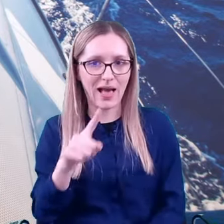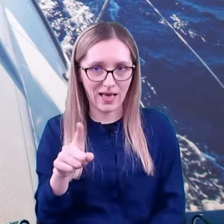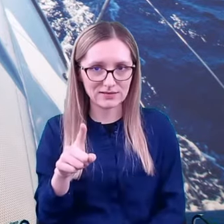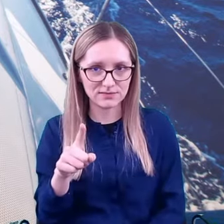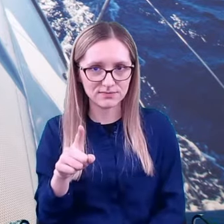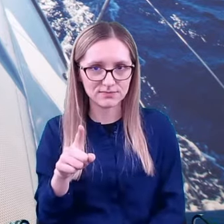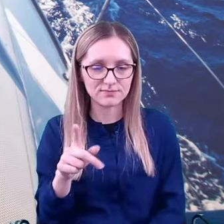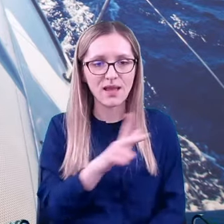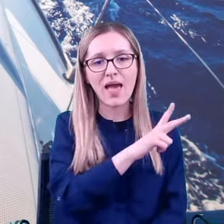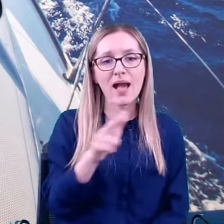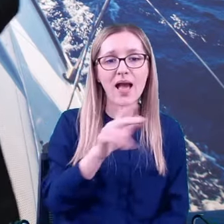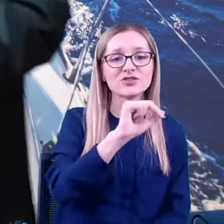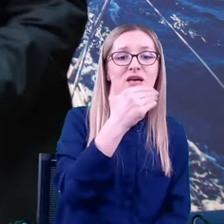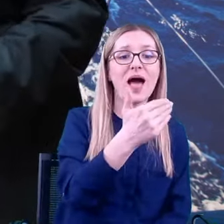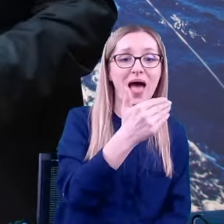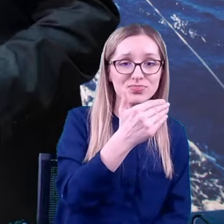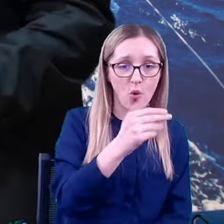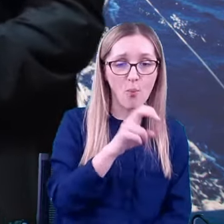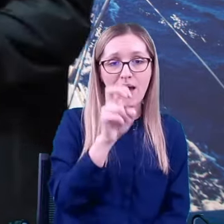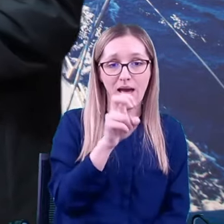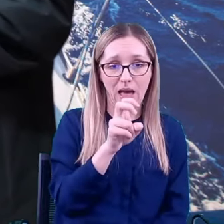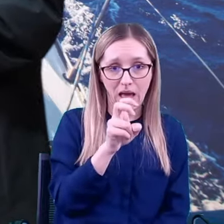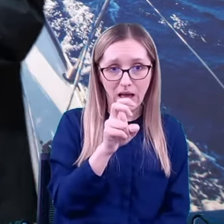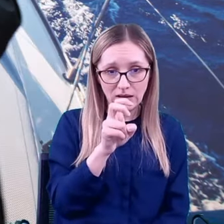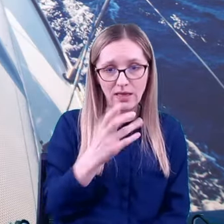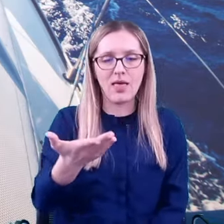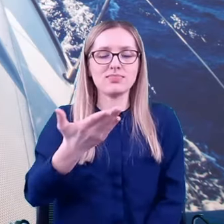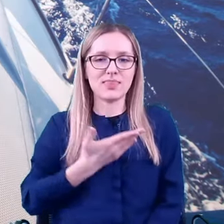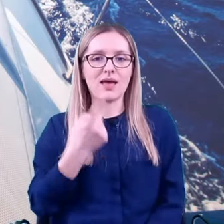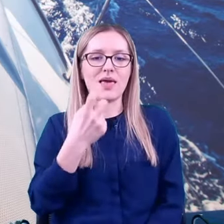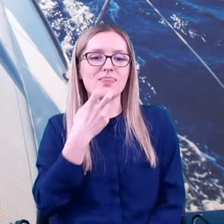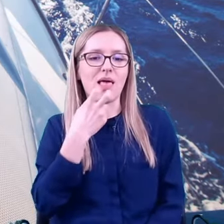Every atom of hydrogen that we put in and it reacts will give us an electron to be used.